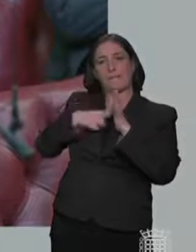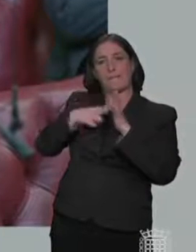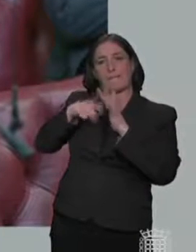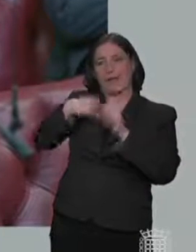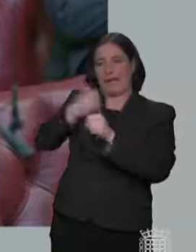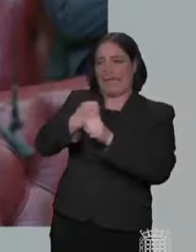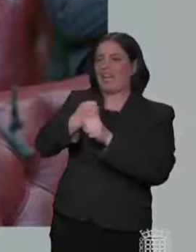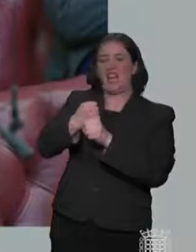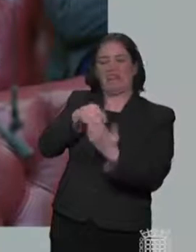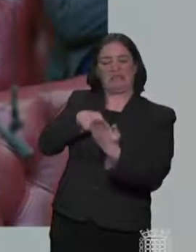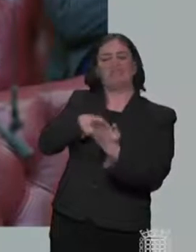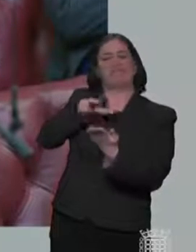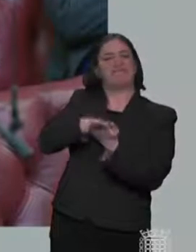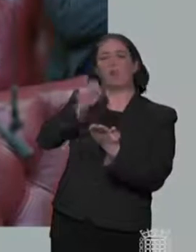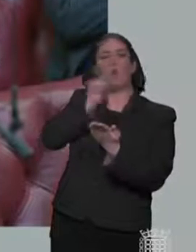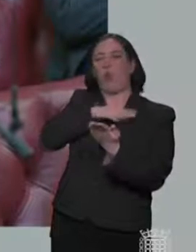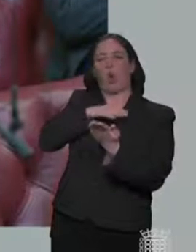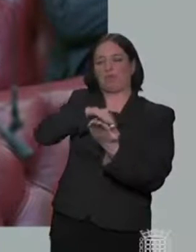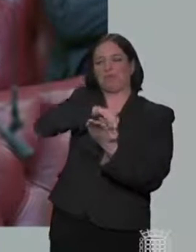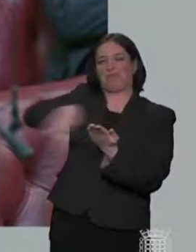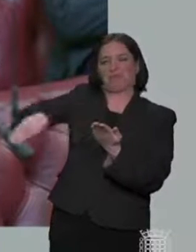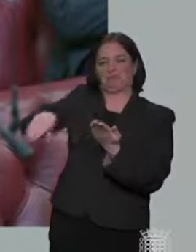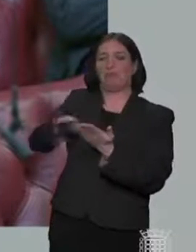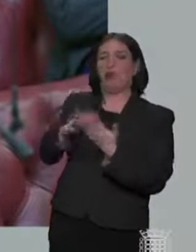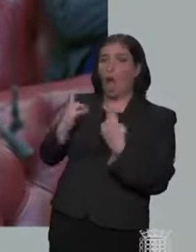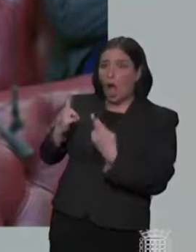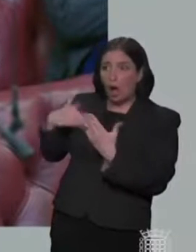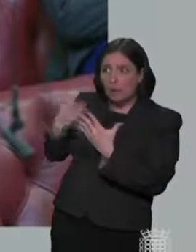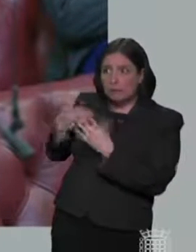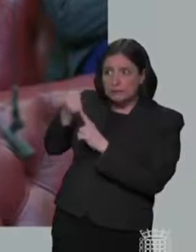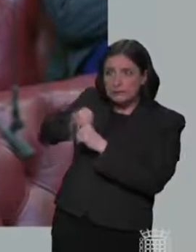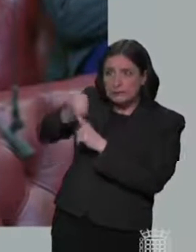to think my engagement with him might have had some effect because he is a sponsor of this bill